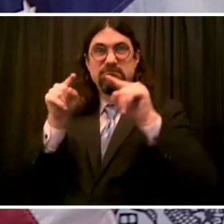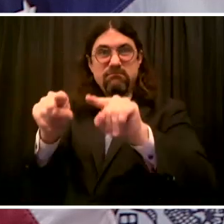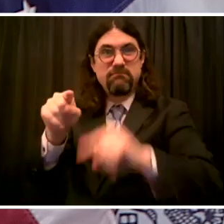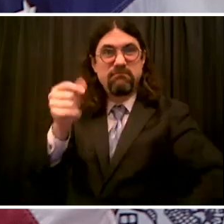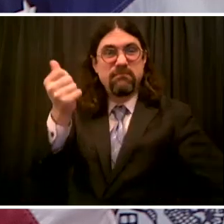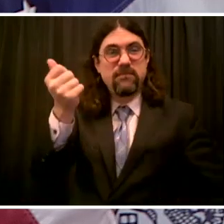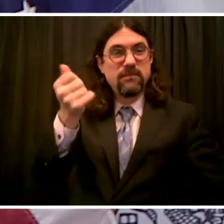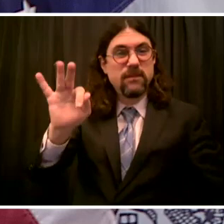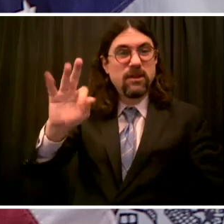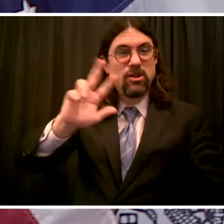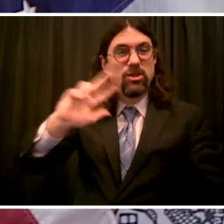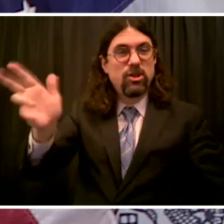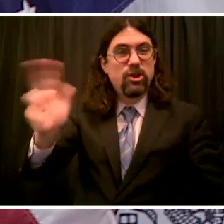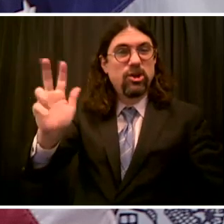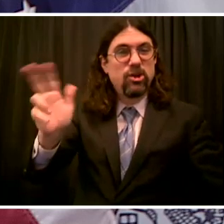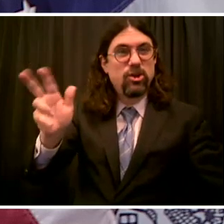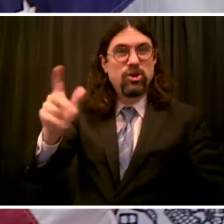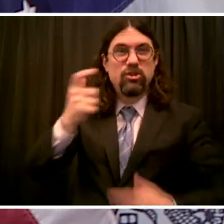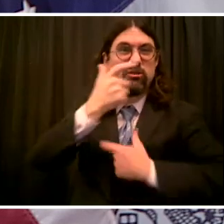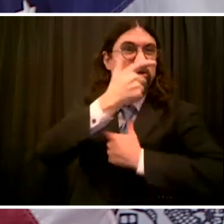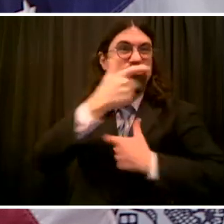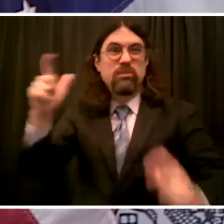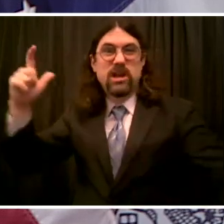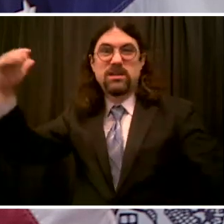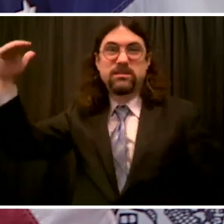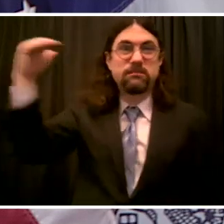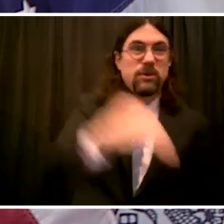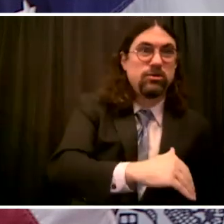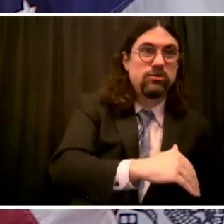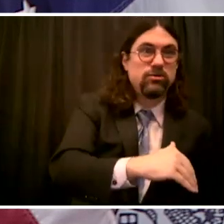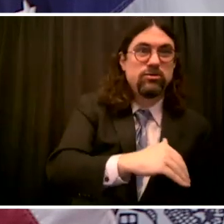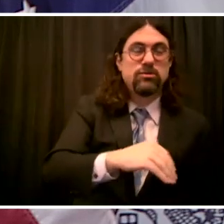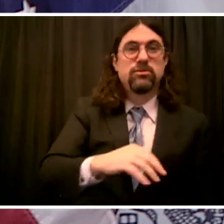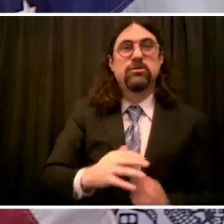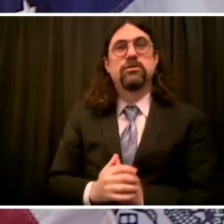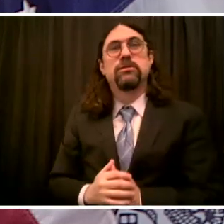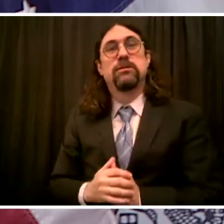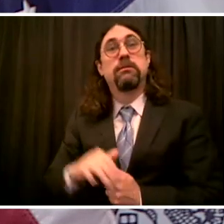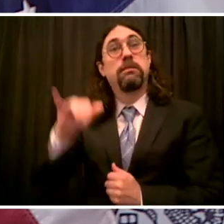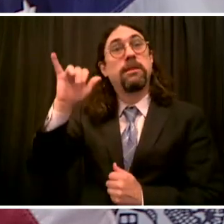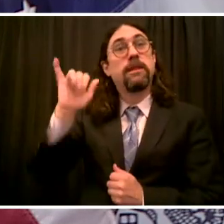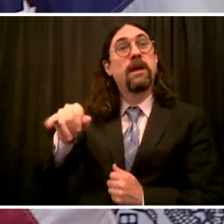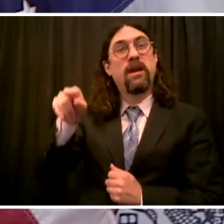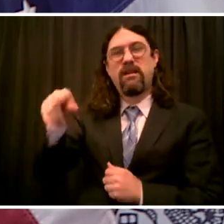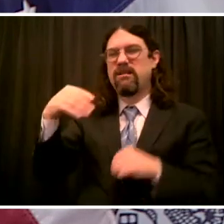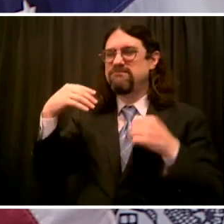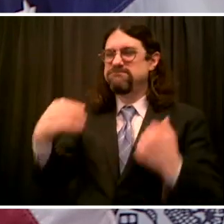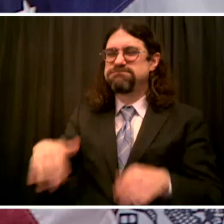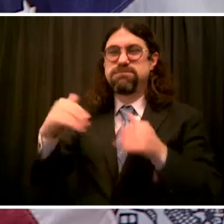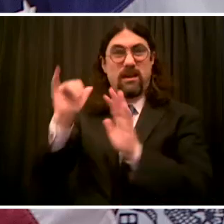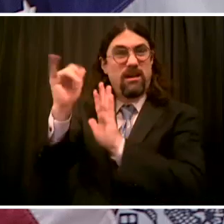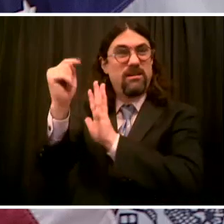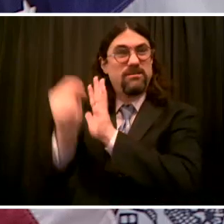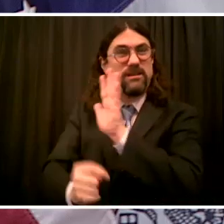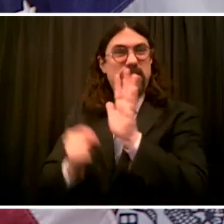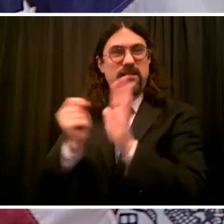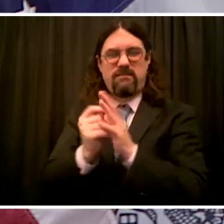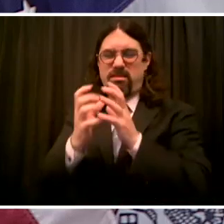REMBEMESOR CLEARLY THE STORI OESF HET GREAT DEPRESSION FROM MY OLDER RELATIVES. AND HOW VIVID TEYH RWEE. AND HOW MUCH PAIN